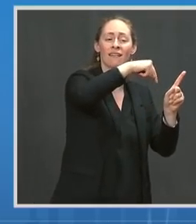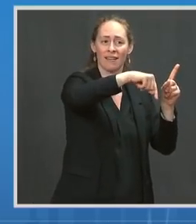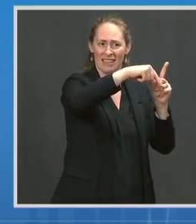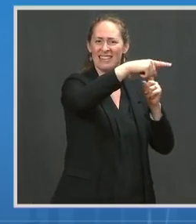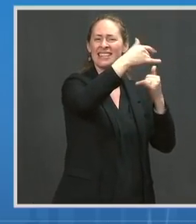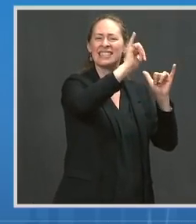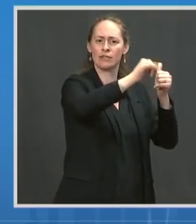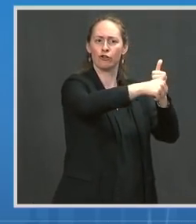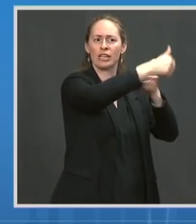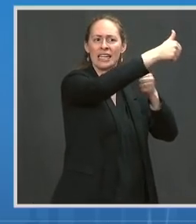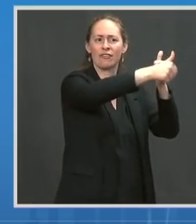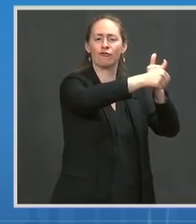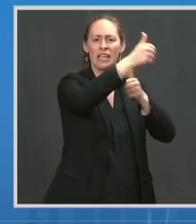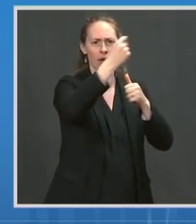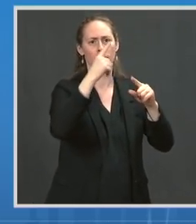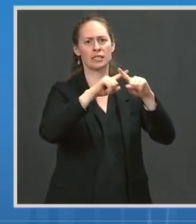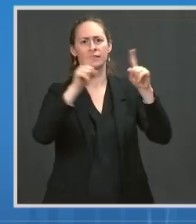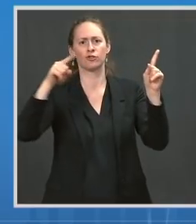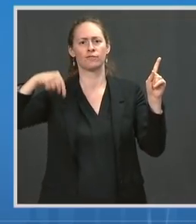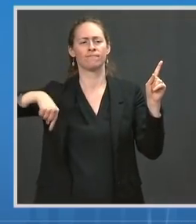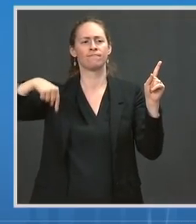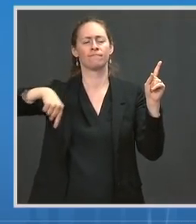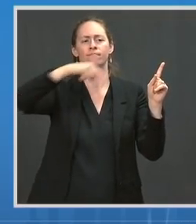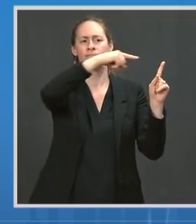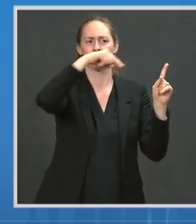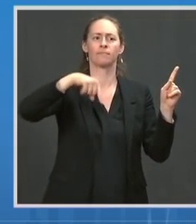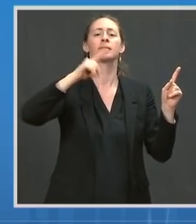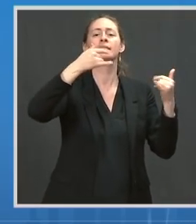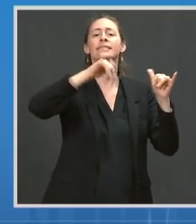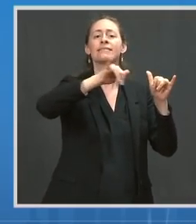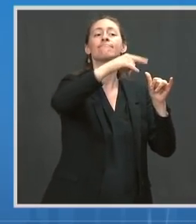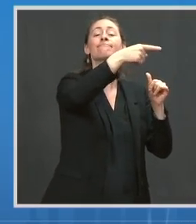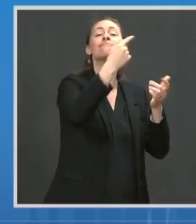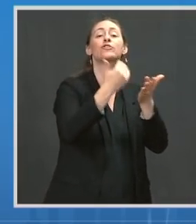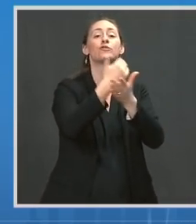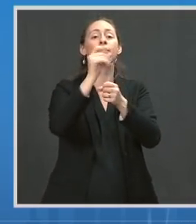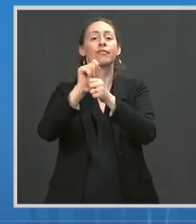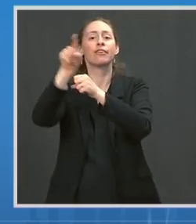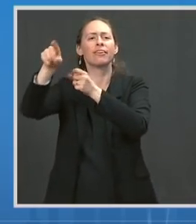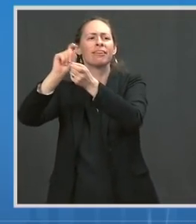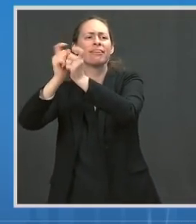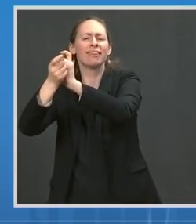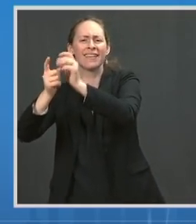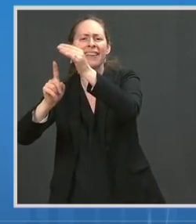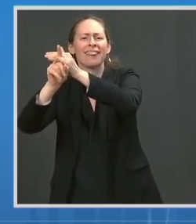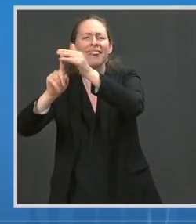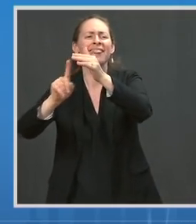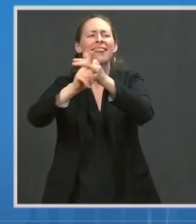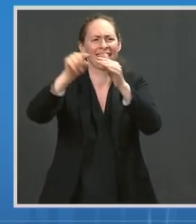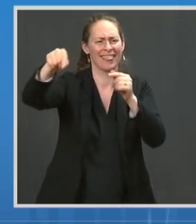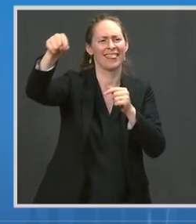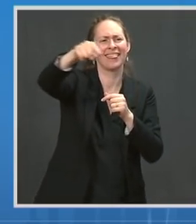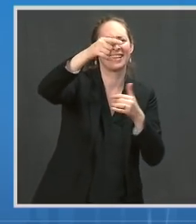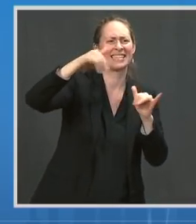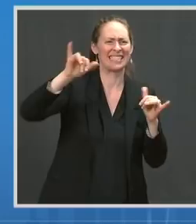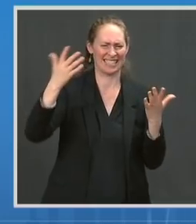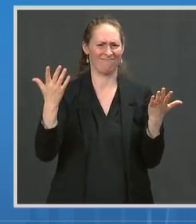that variants will emerge in those parts of the world and, because we're such an interconnected planet here,